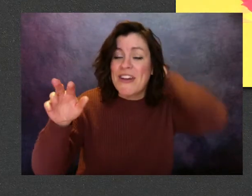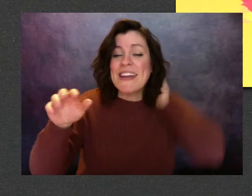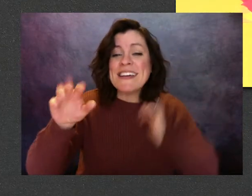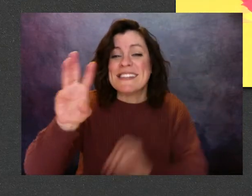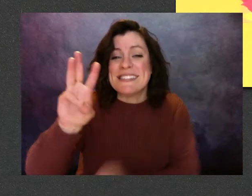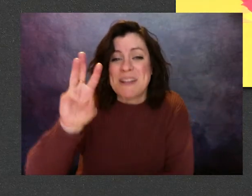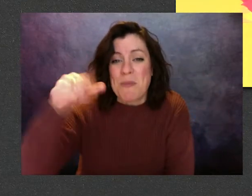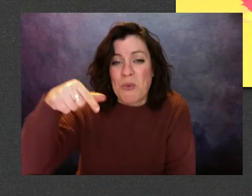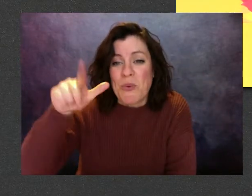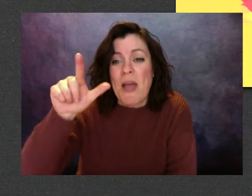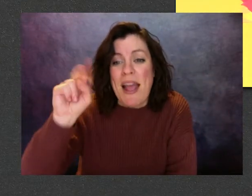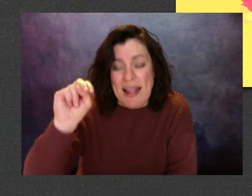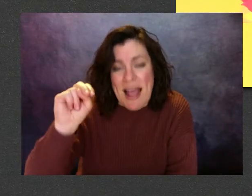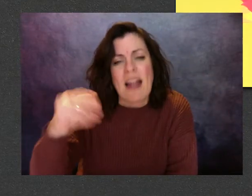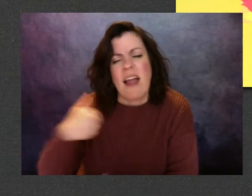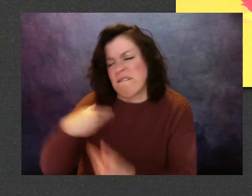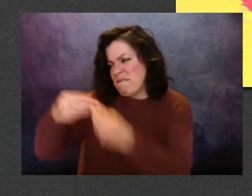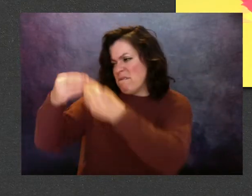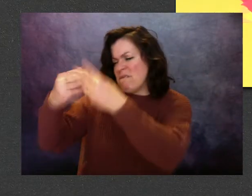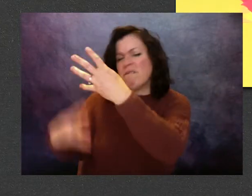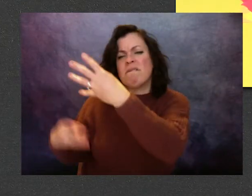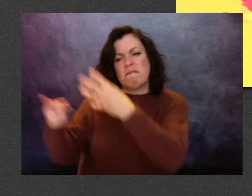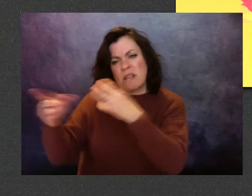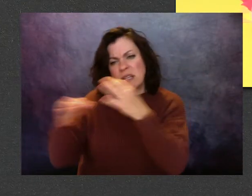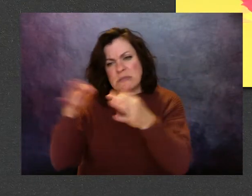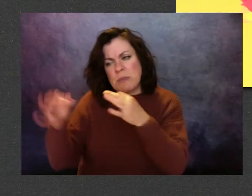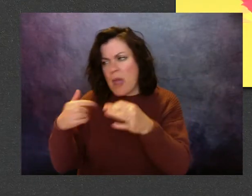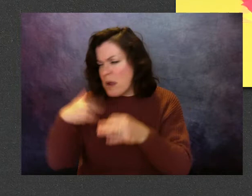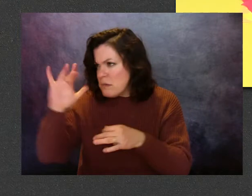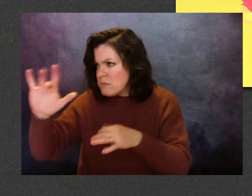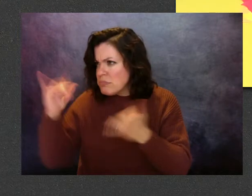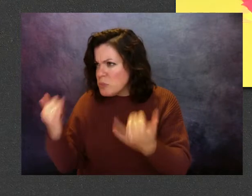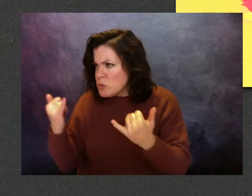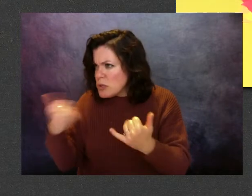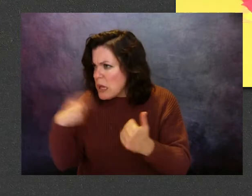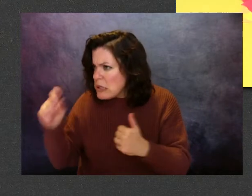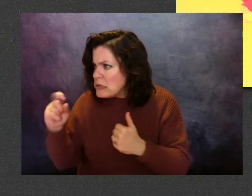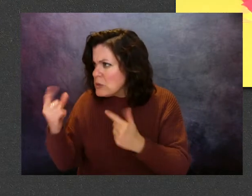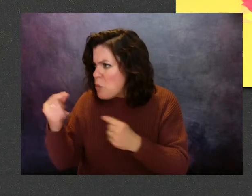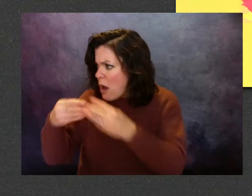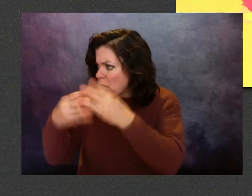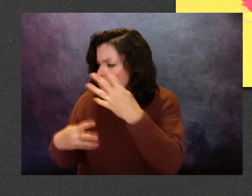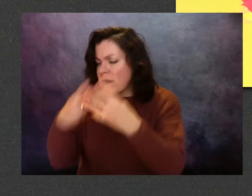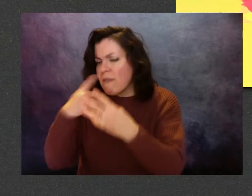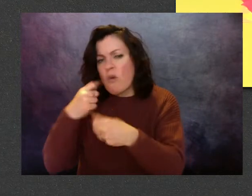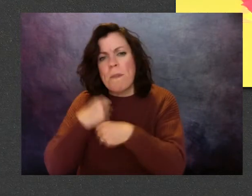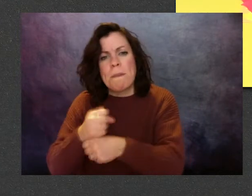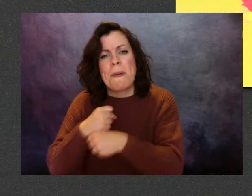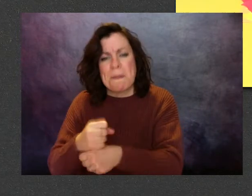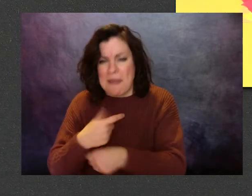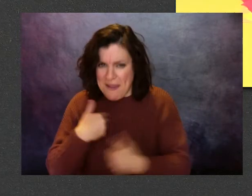And there will be a list of materials that you need for this craft. Okay?